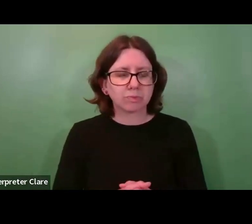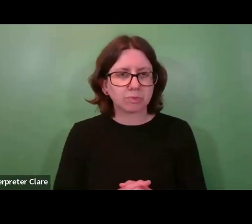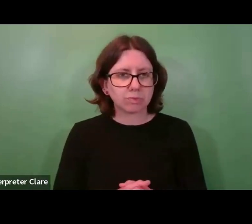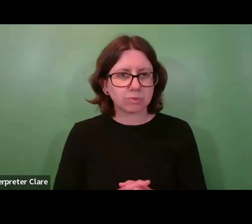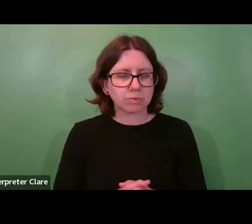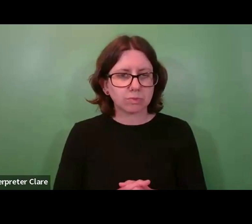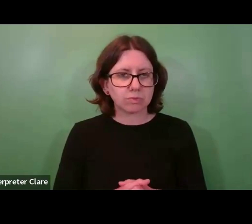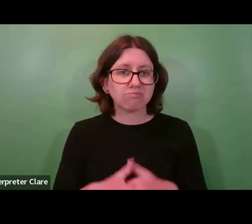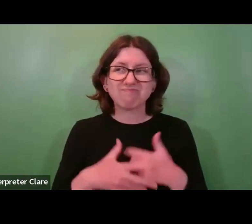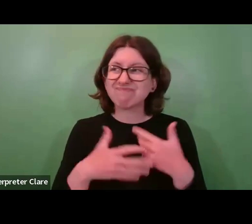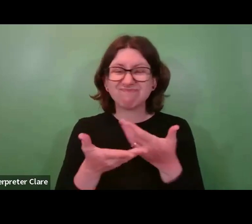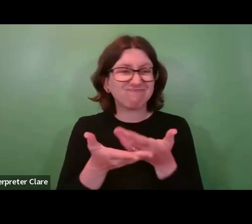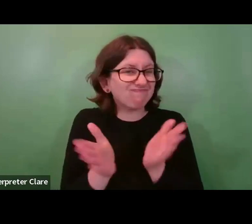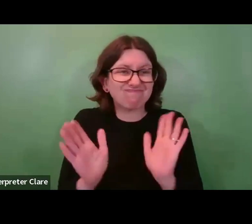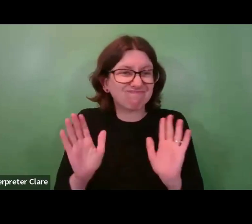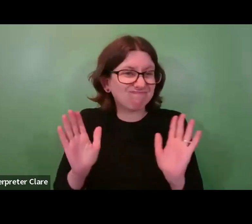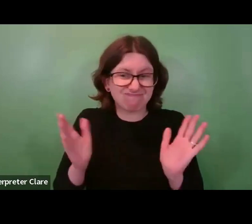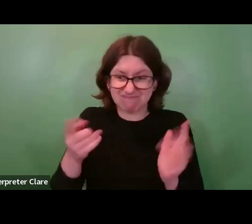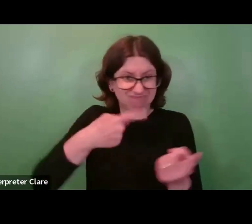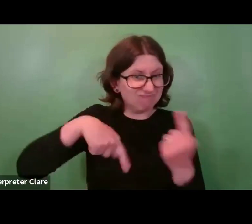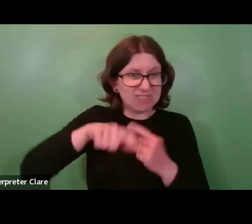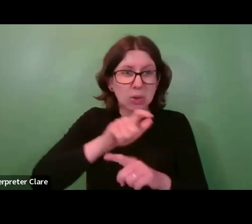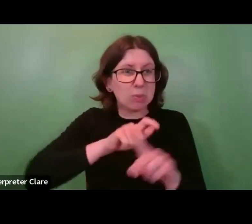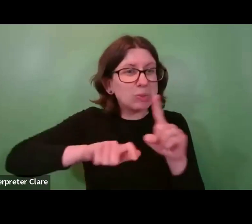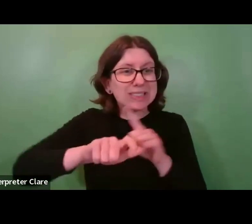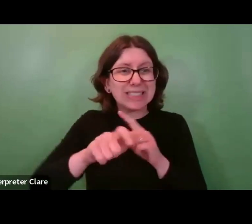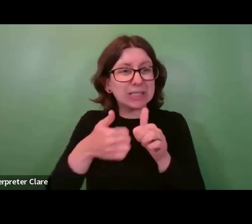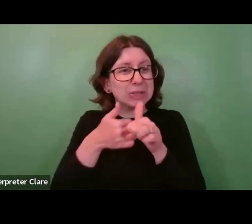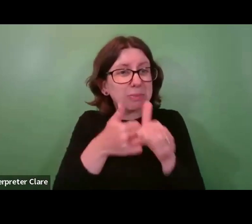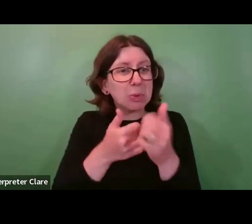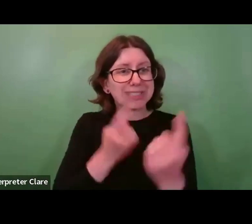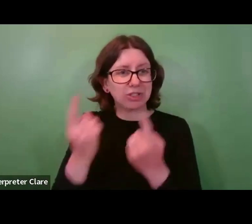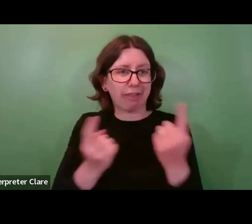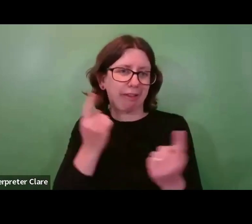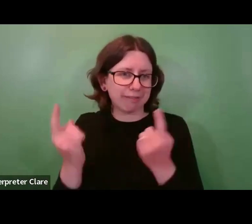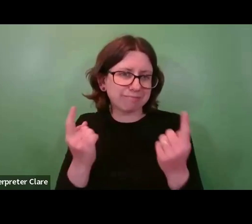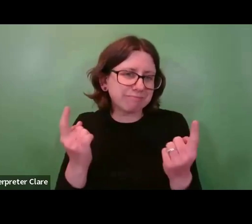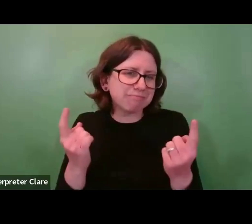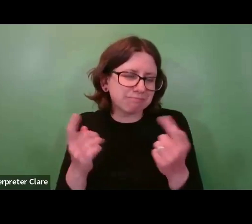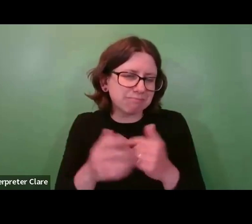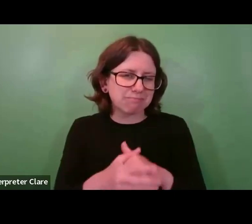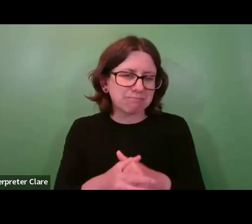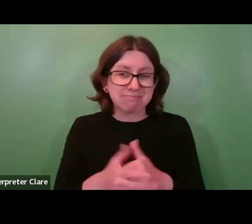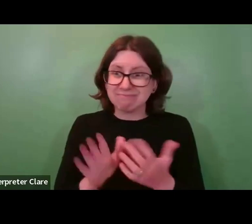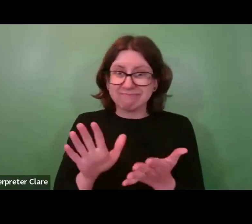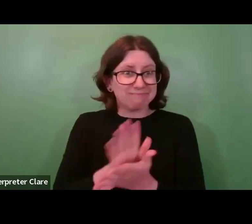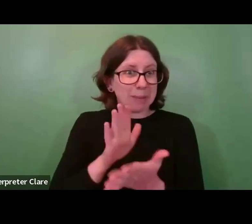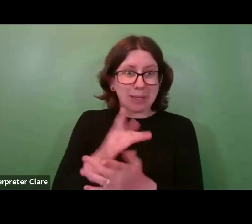And just generally, we are a community that support one another and so we're really pleased to have you here. And